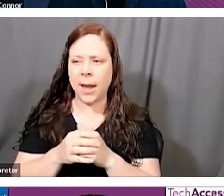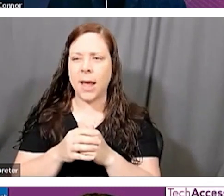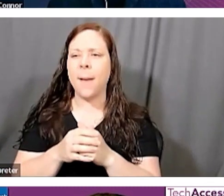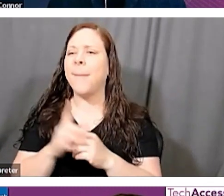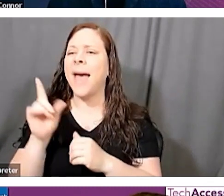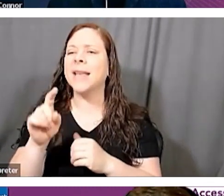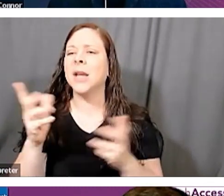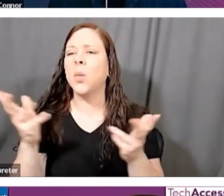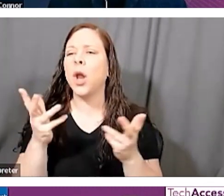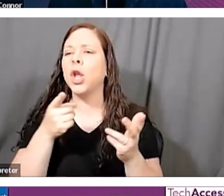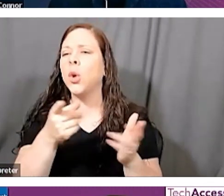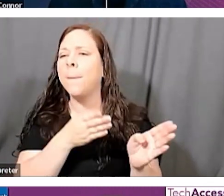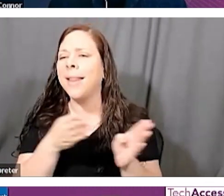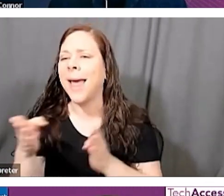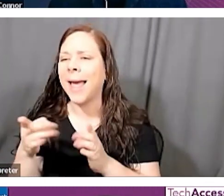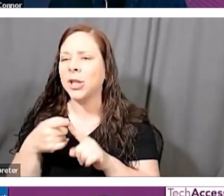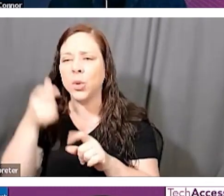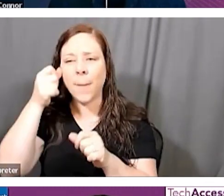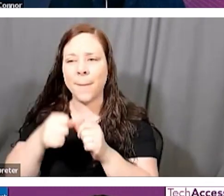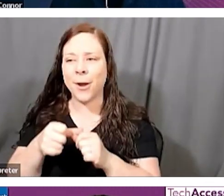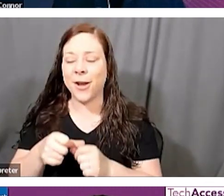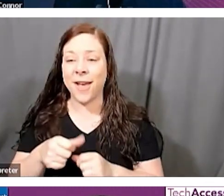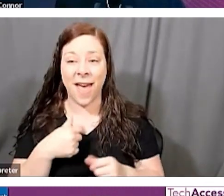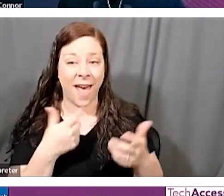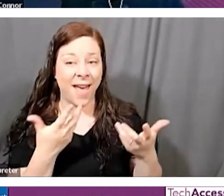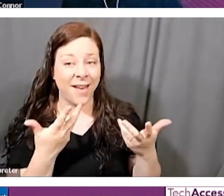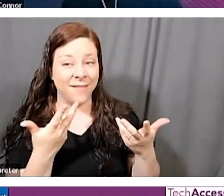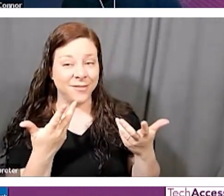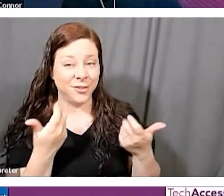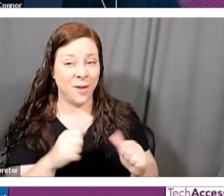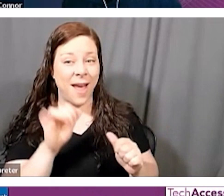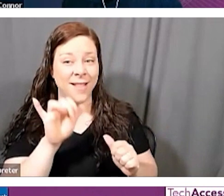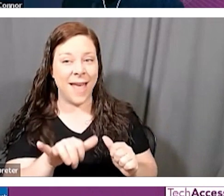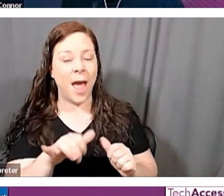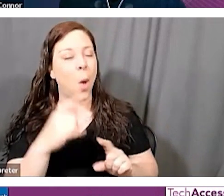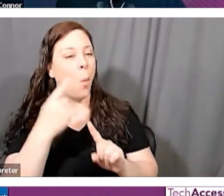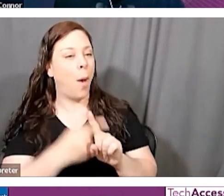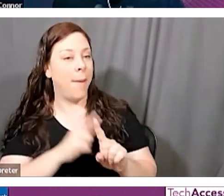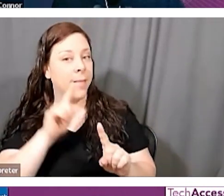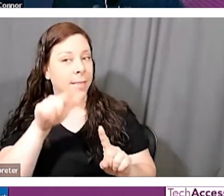Well, I certainly tried here, so let's do a scientific experiment. Let's come back in a month and let me know.